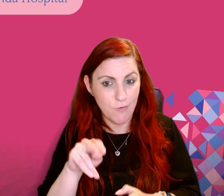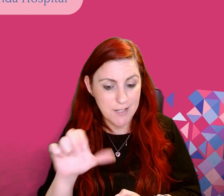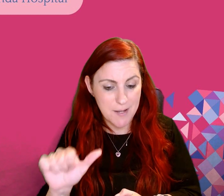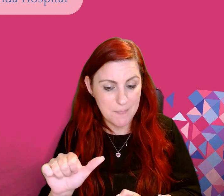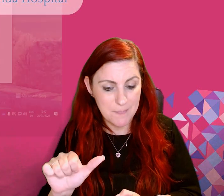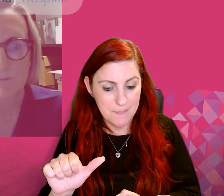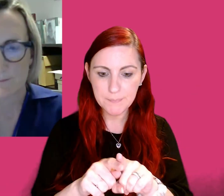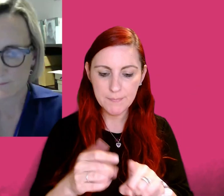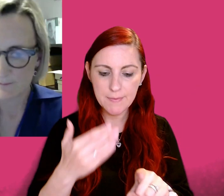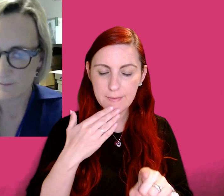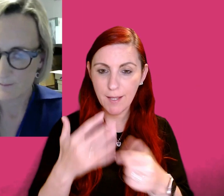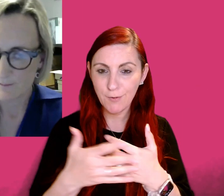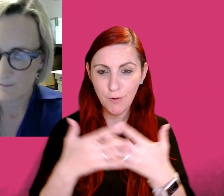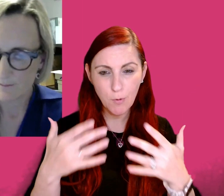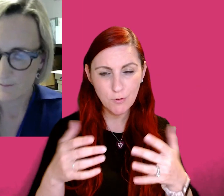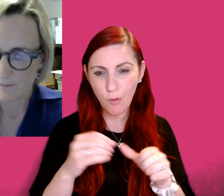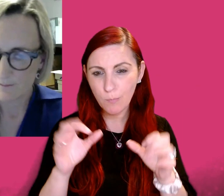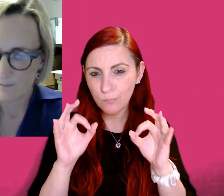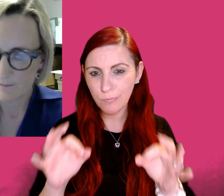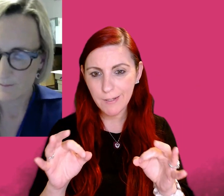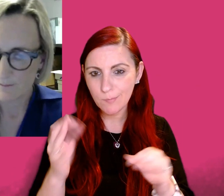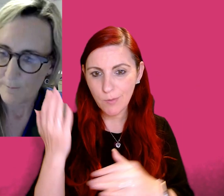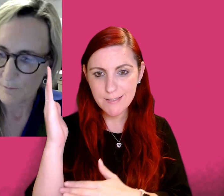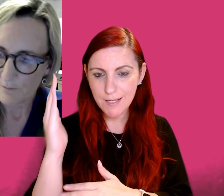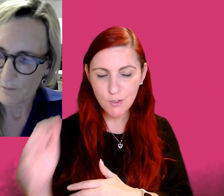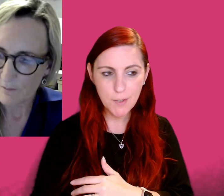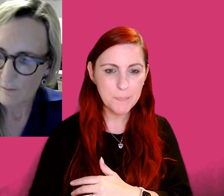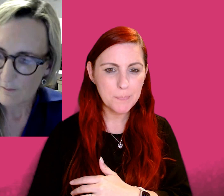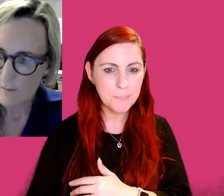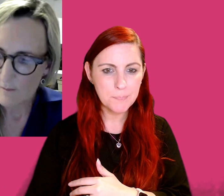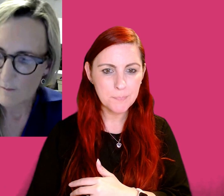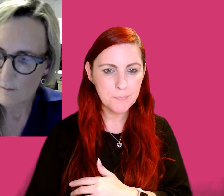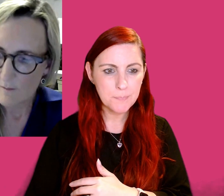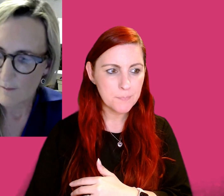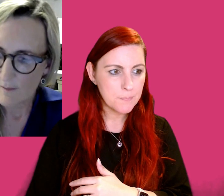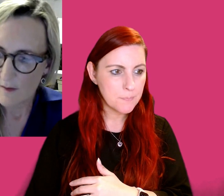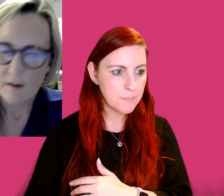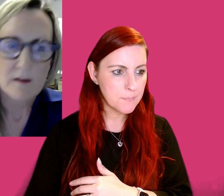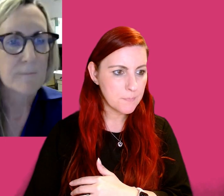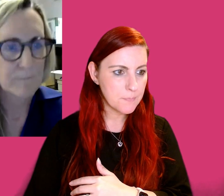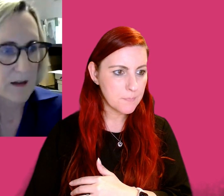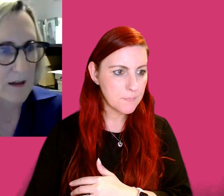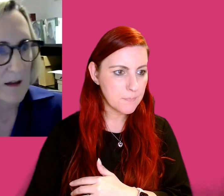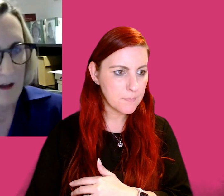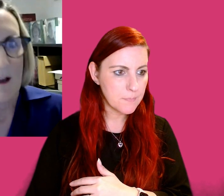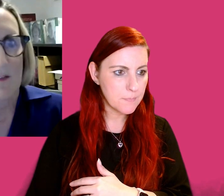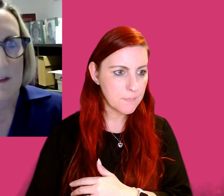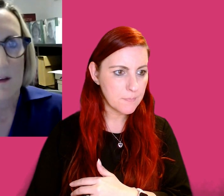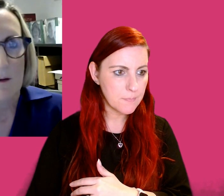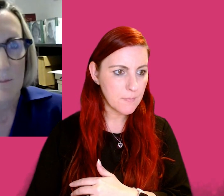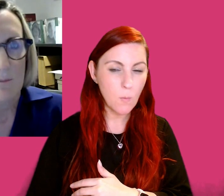was another brilliant presentation um we will have time for questions after it in the panel